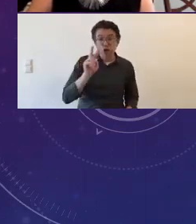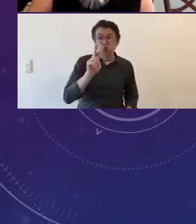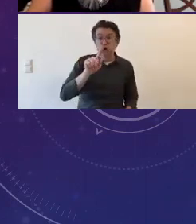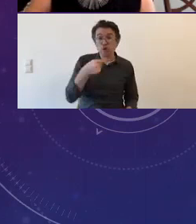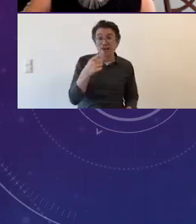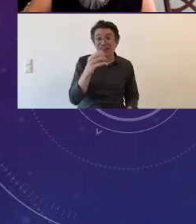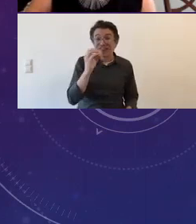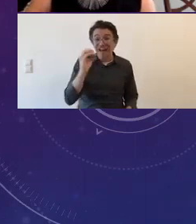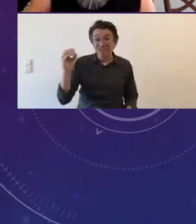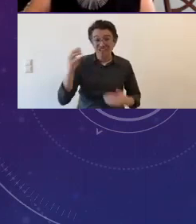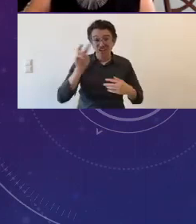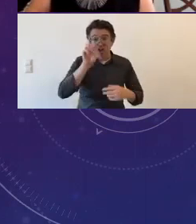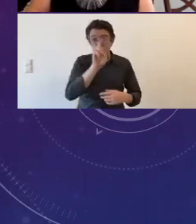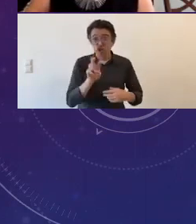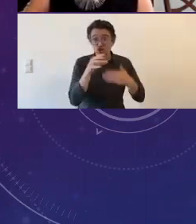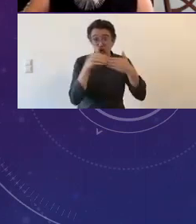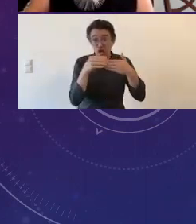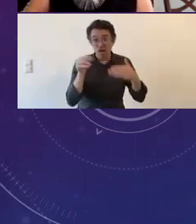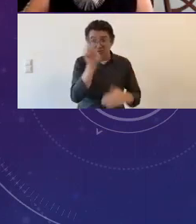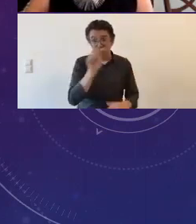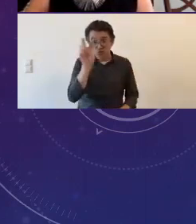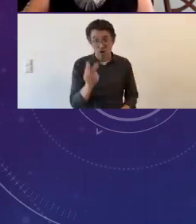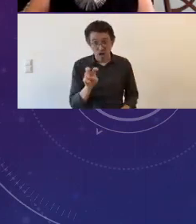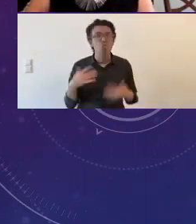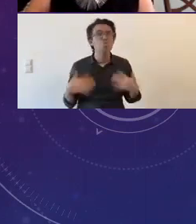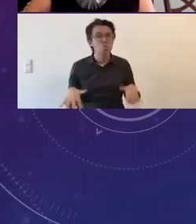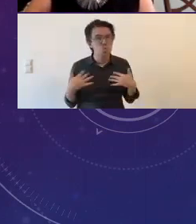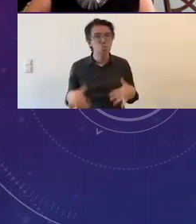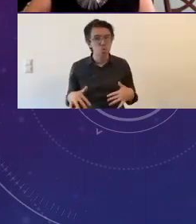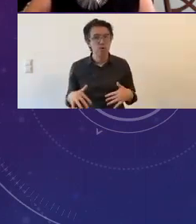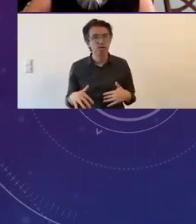sometimes we have to go back to the very basic because we here assume that